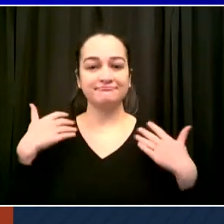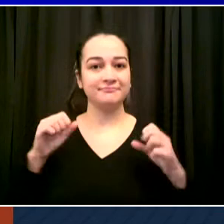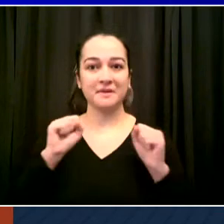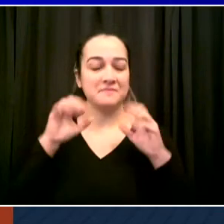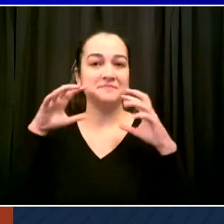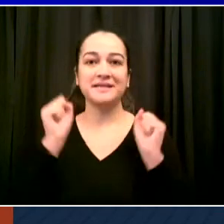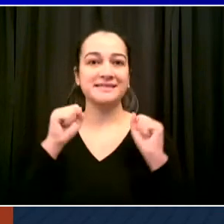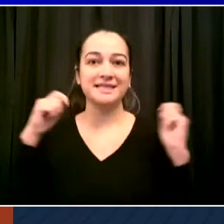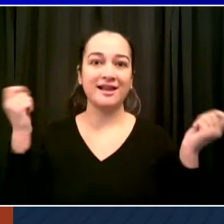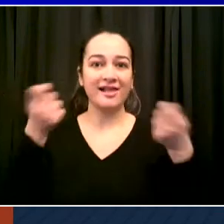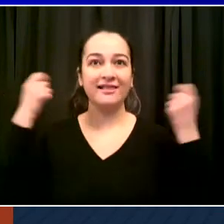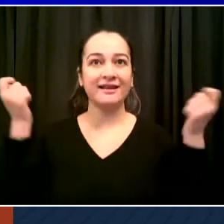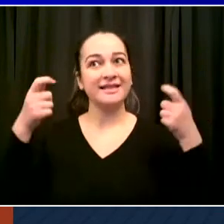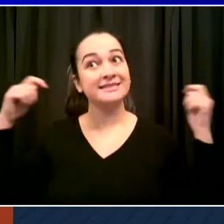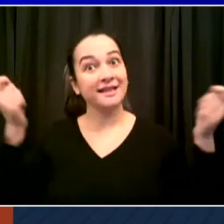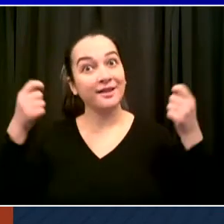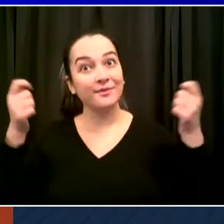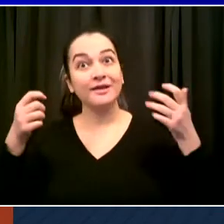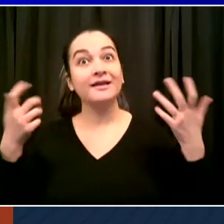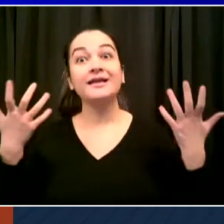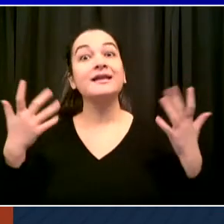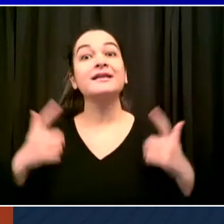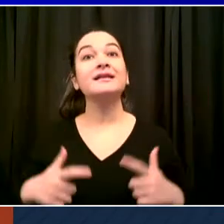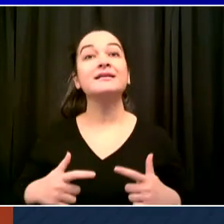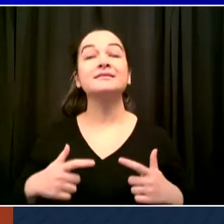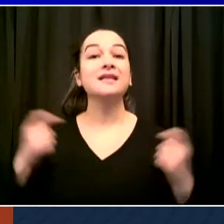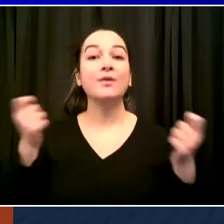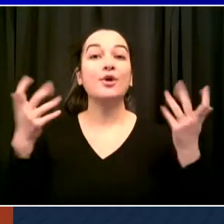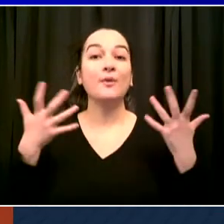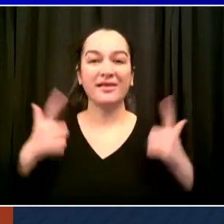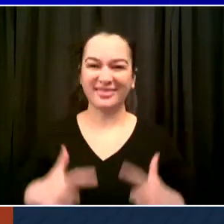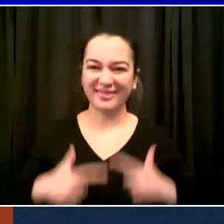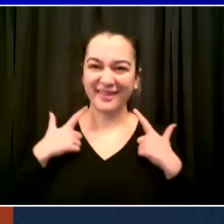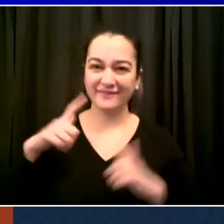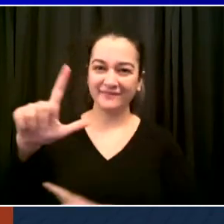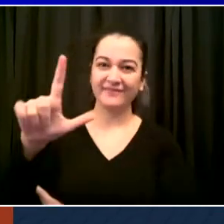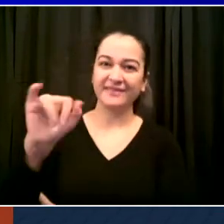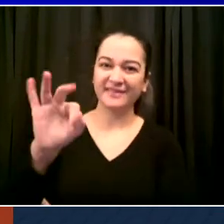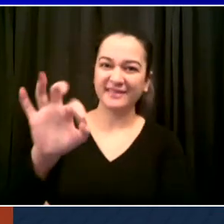WANT TO MAKE SURE THAT PEOPLE KNOW THIS IS A WONDERFUL AND JOYOUS HOLIDAY IN THE JEWISH COMMUNITY ALL ABOUT A